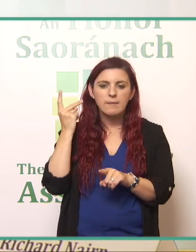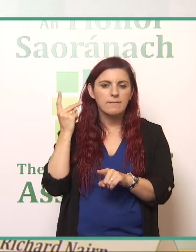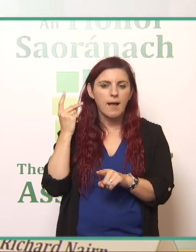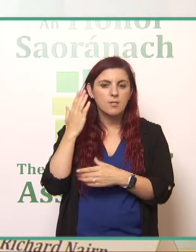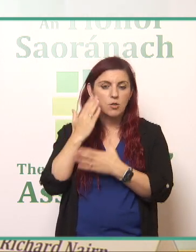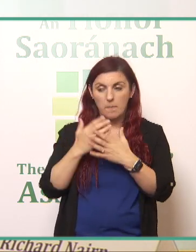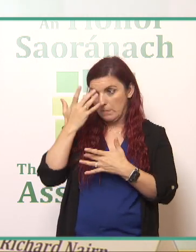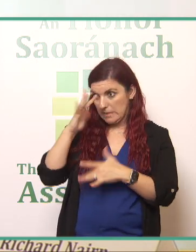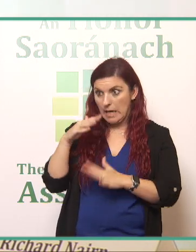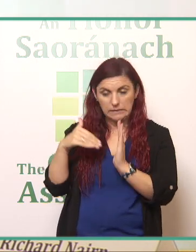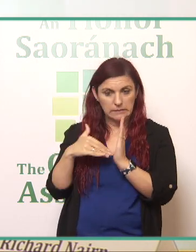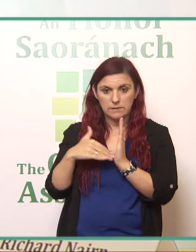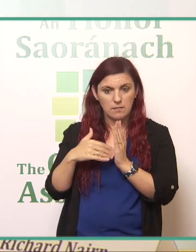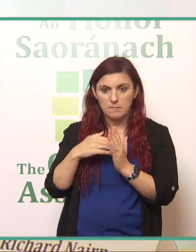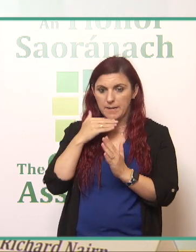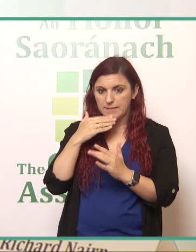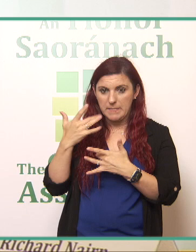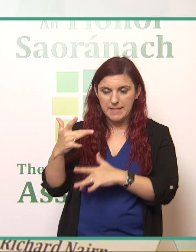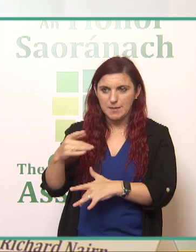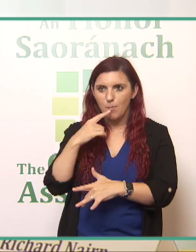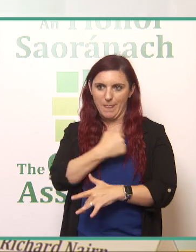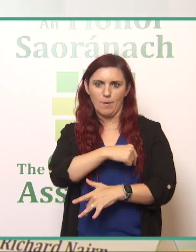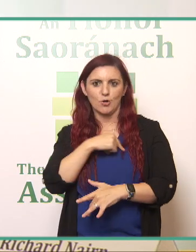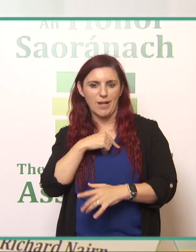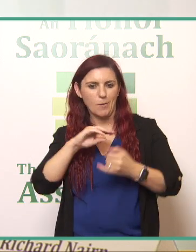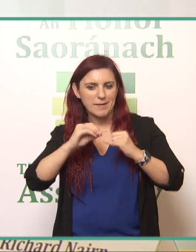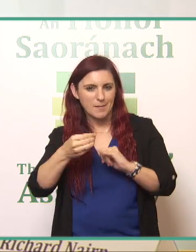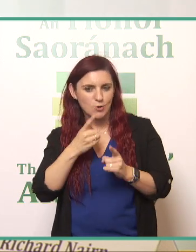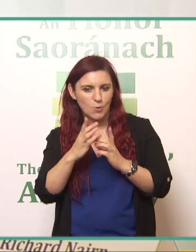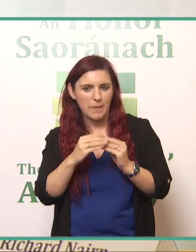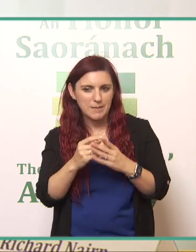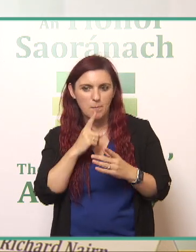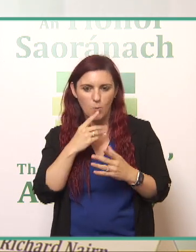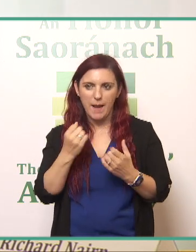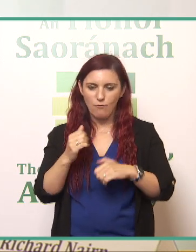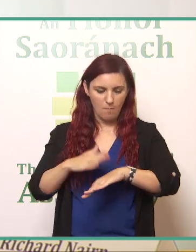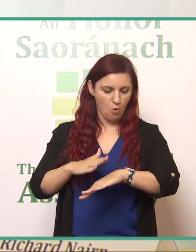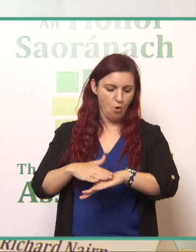made as a genuine attempt to do certain things, and we've more information now, and I I and I said my